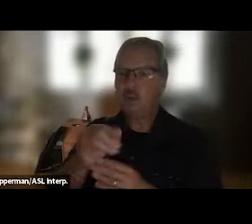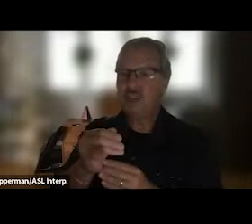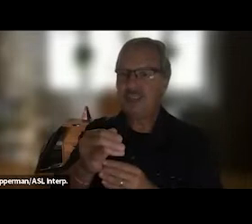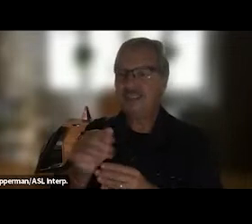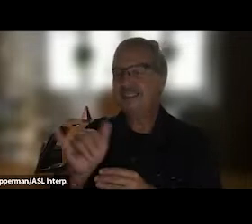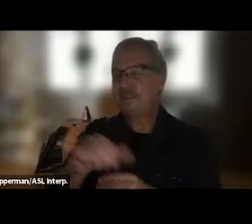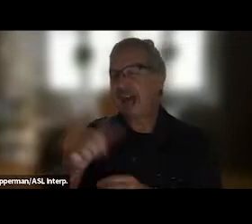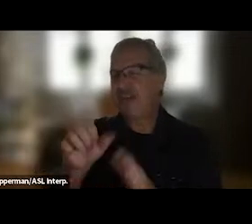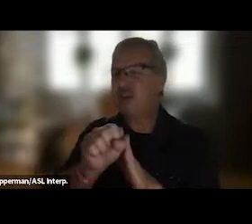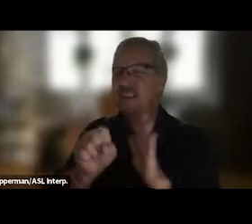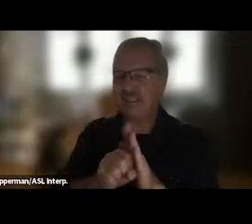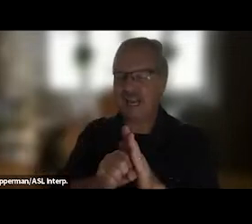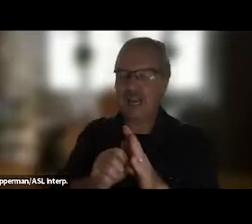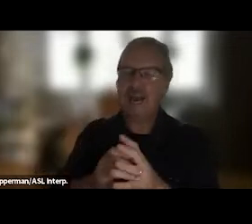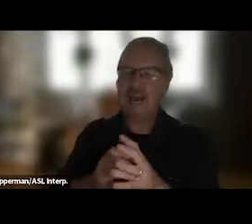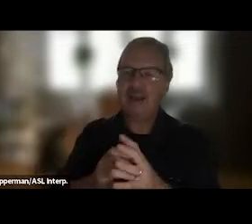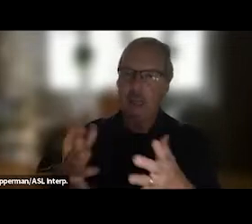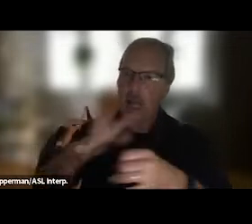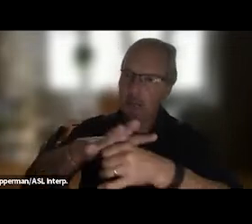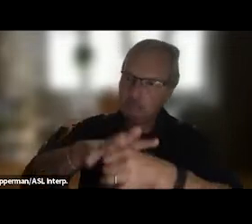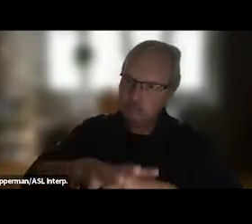has a tremendous pressure on housing.